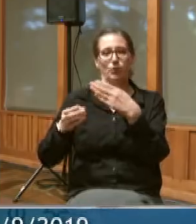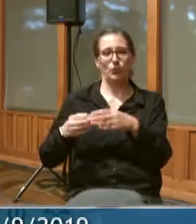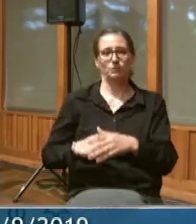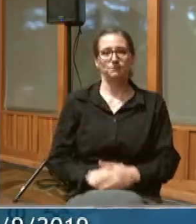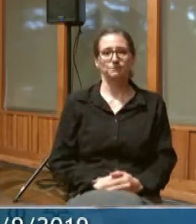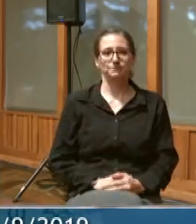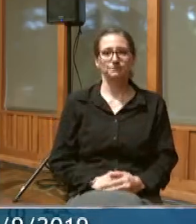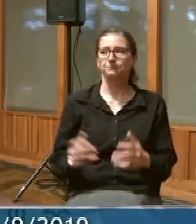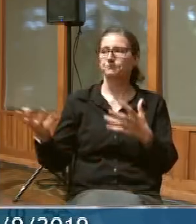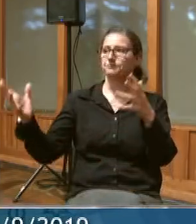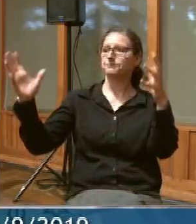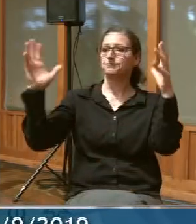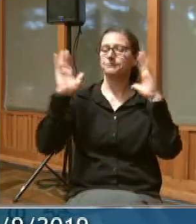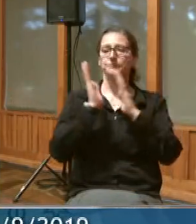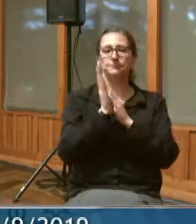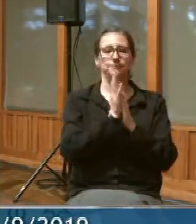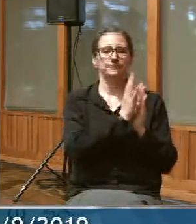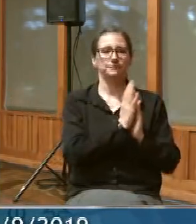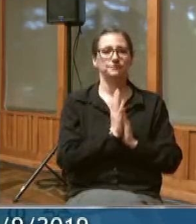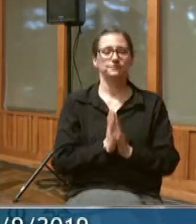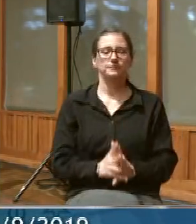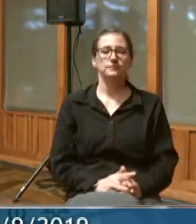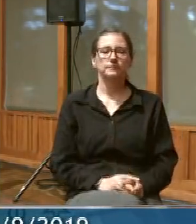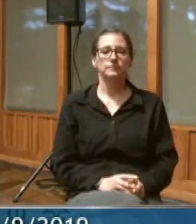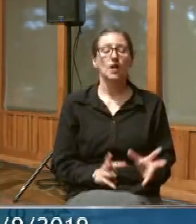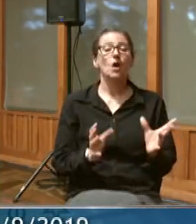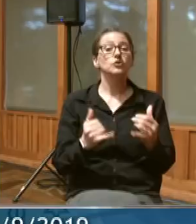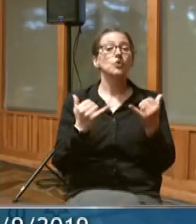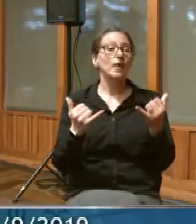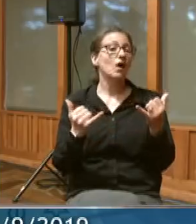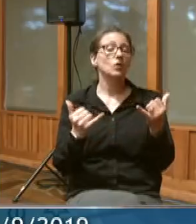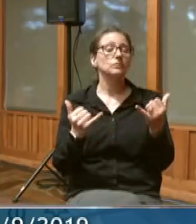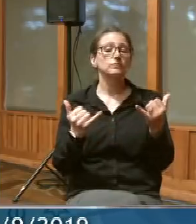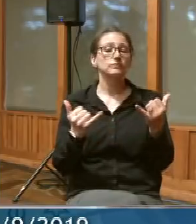THE POLICE. I CALL THAT THE GANG IN BLUE.